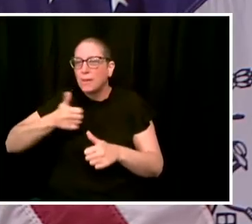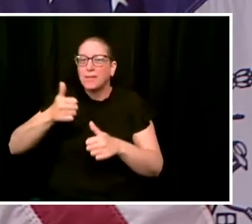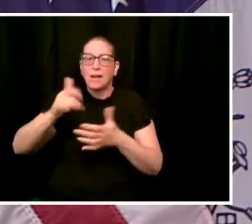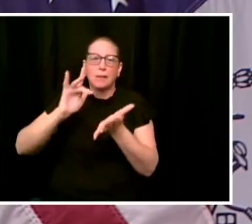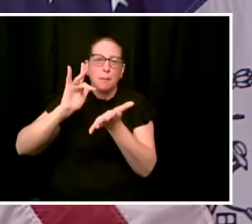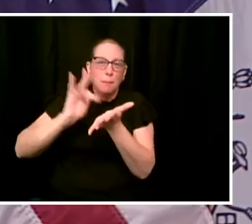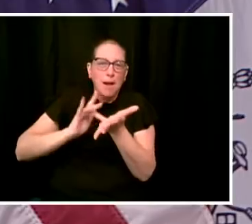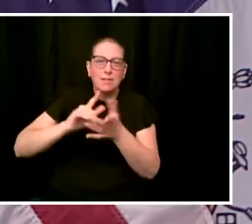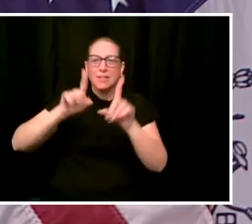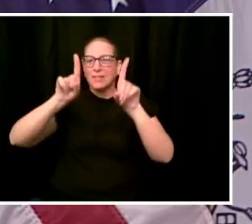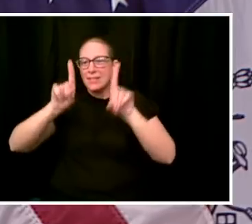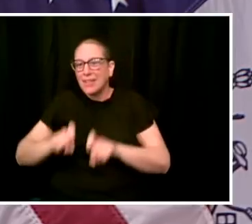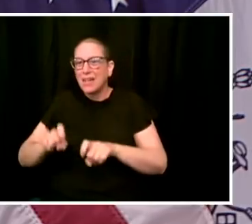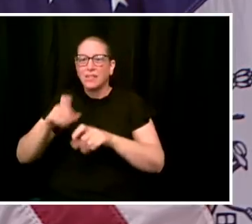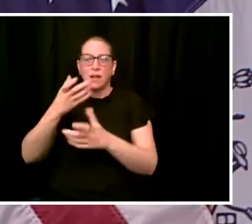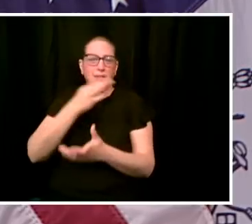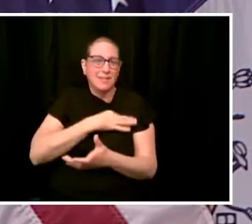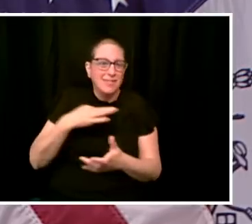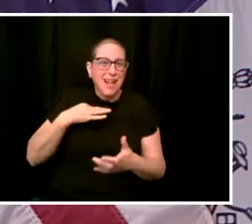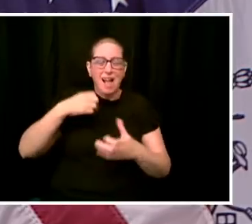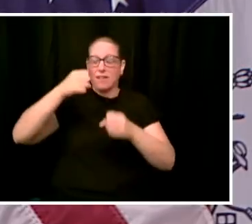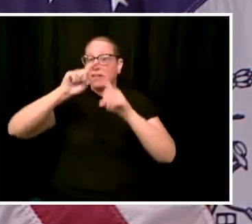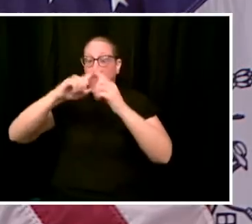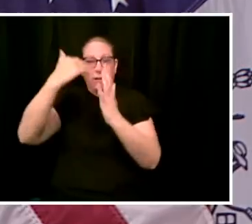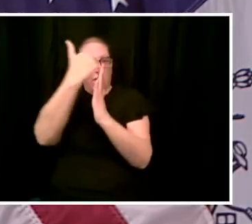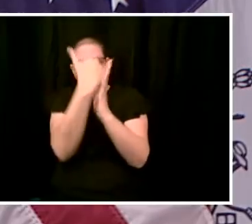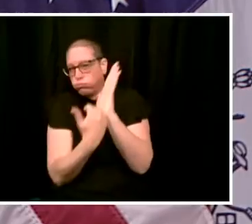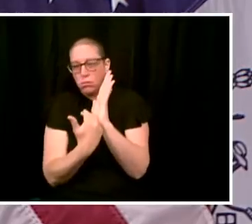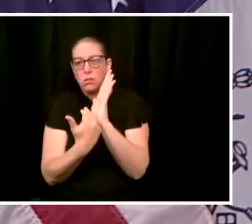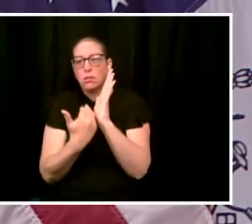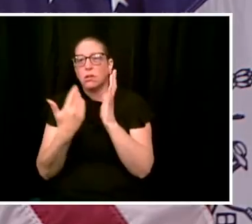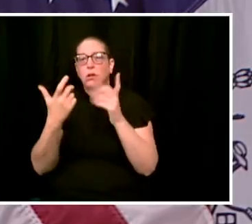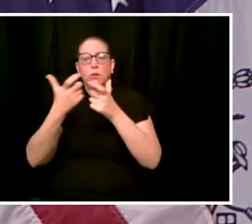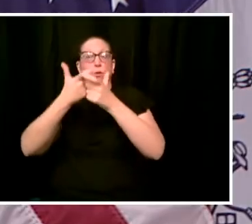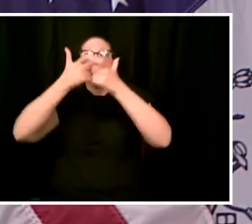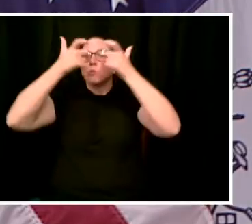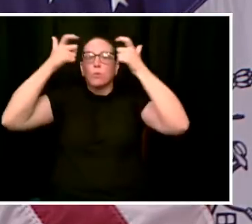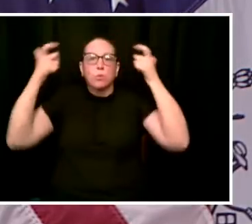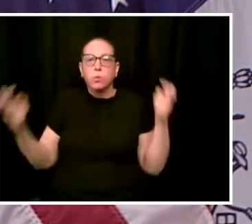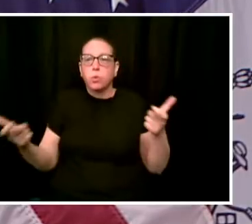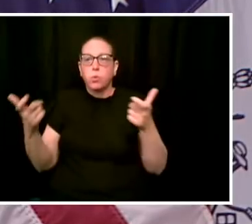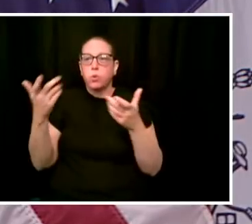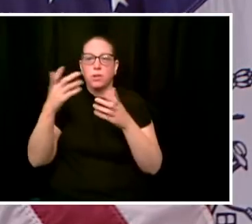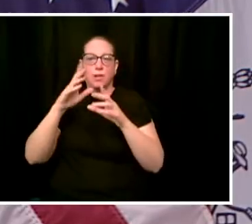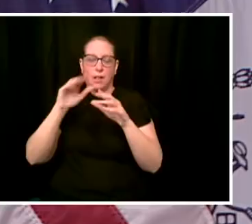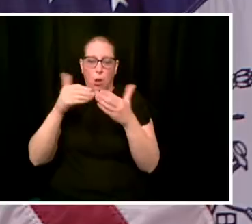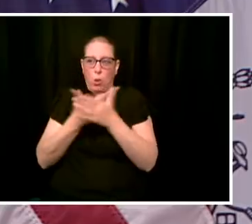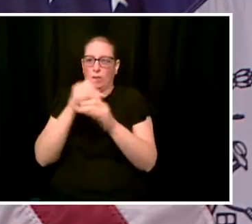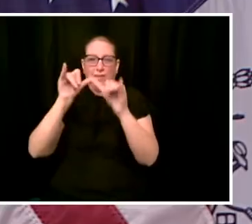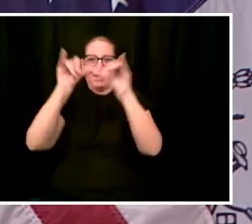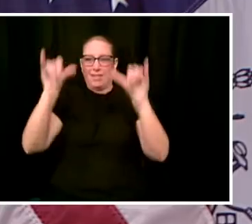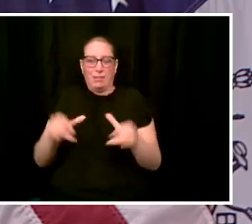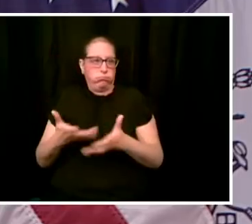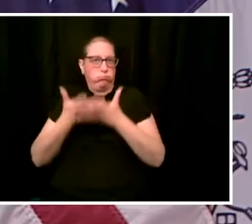THE TRANSPORTATION, THIS IS A VAST